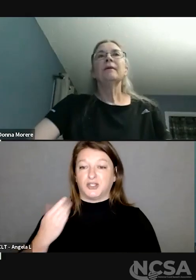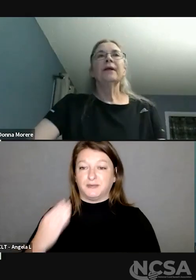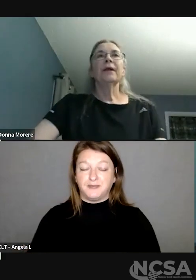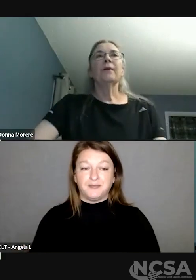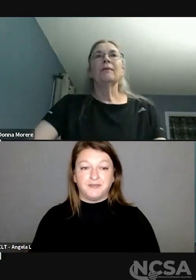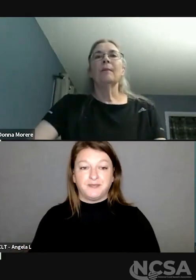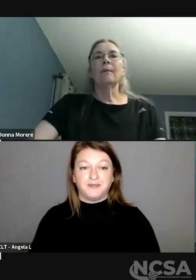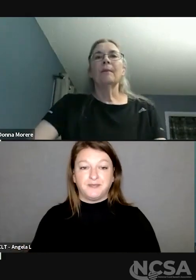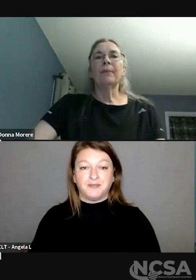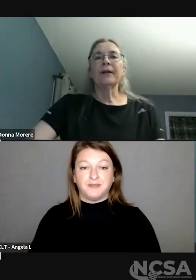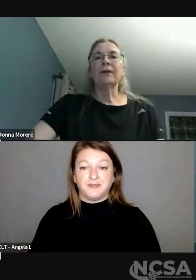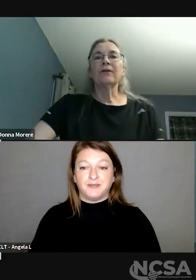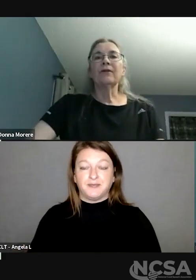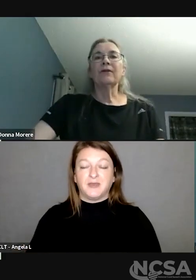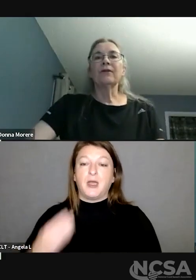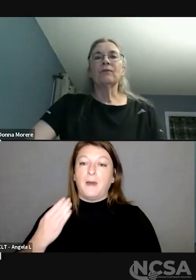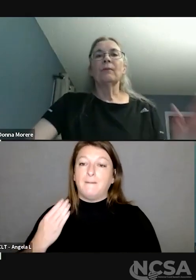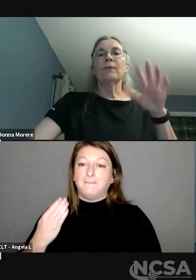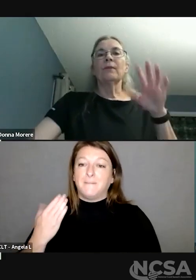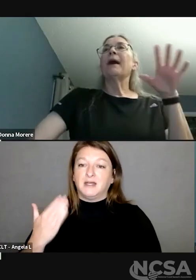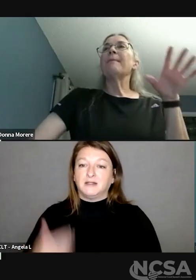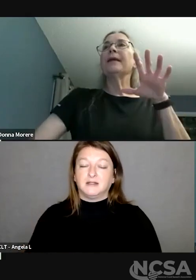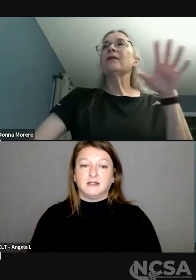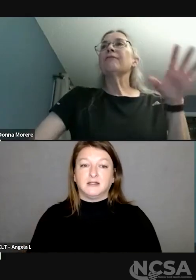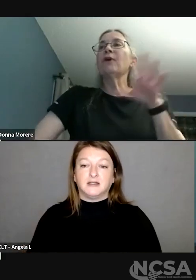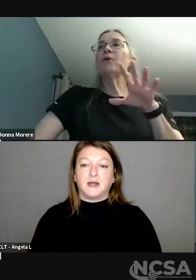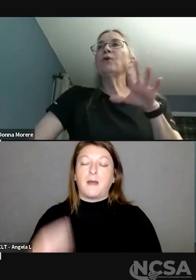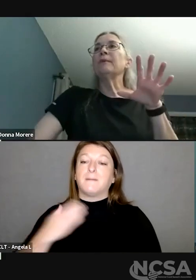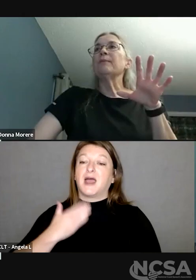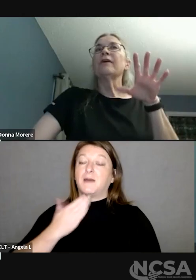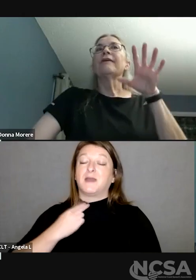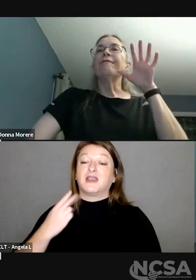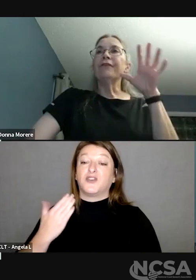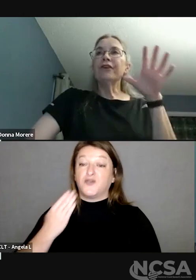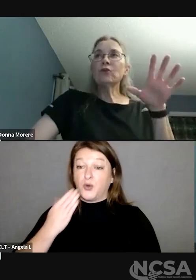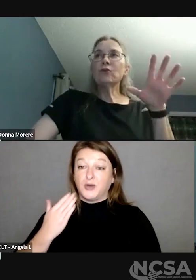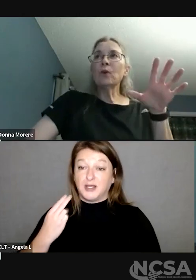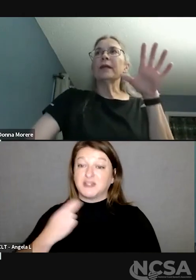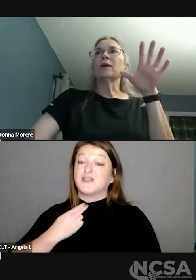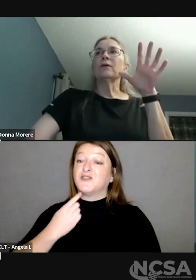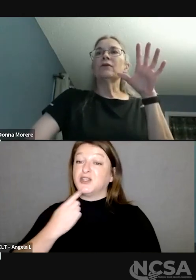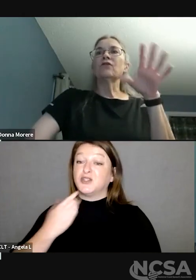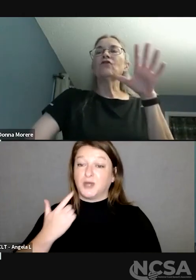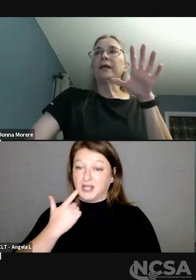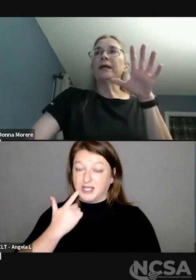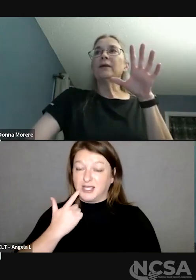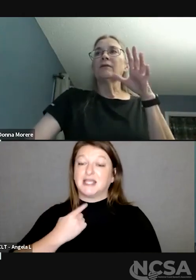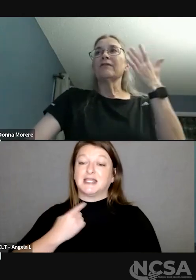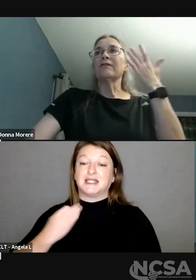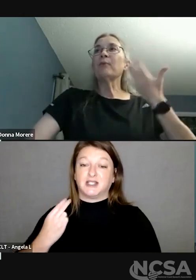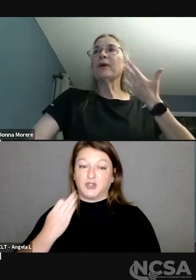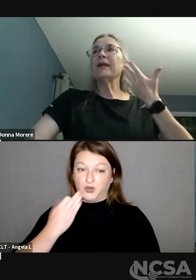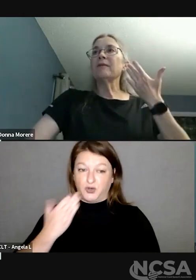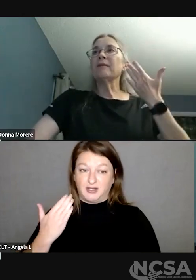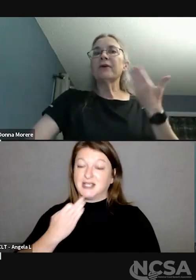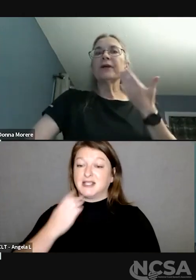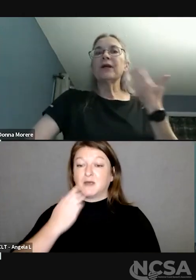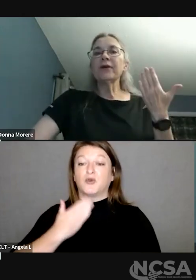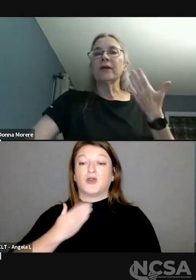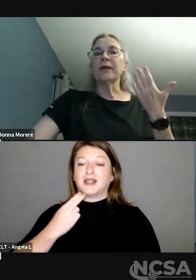But by making the phonemes visually discrete, separating them very clearly.